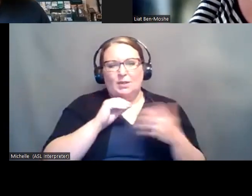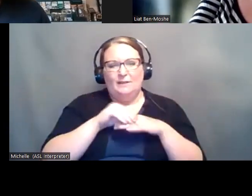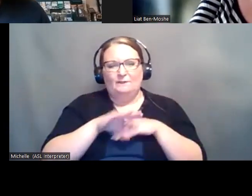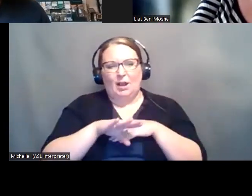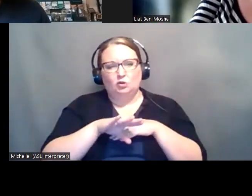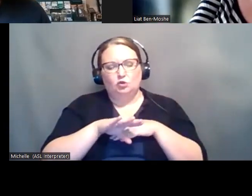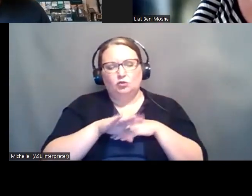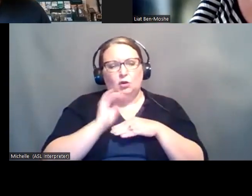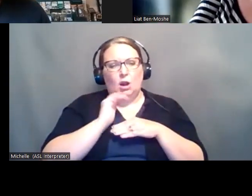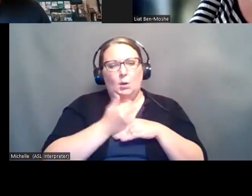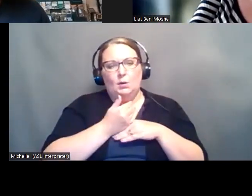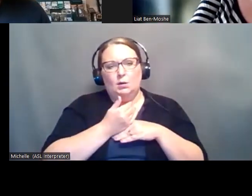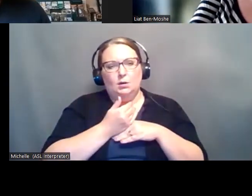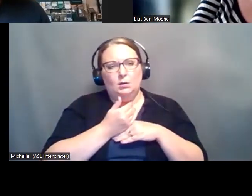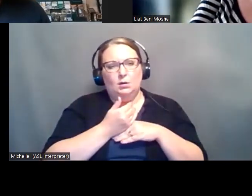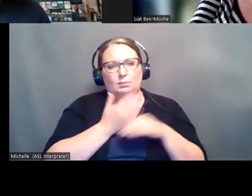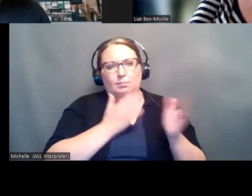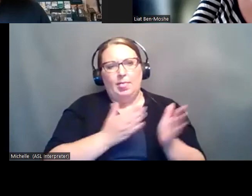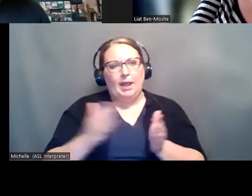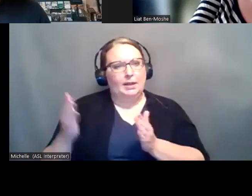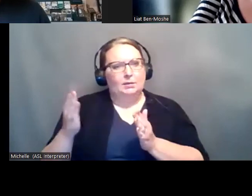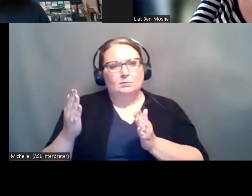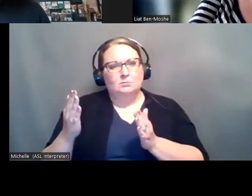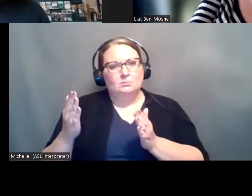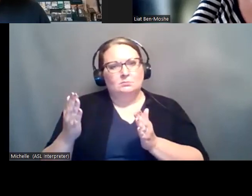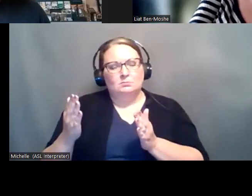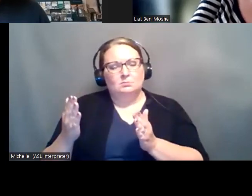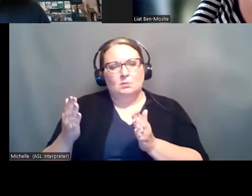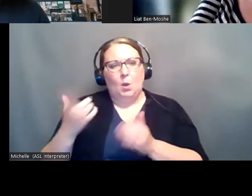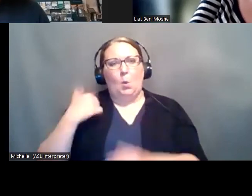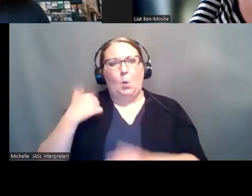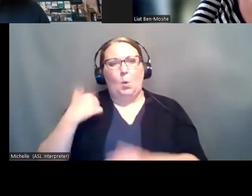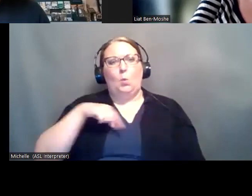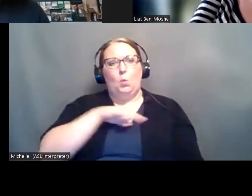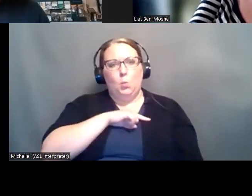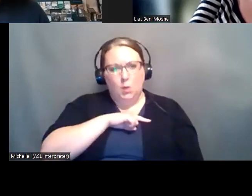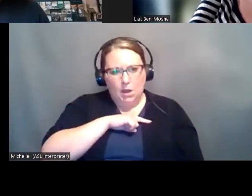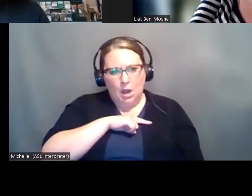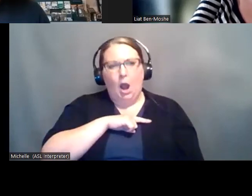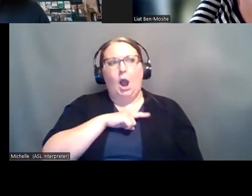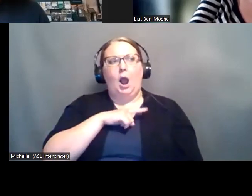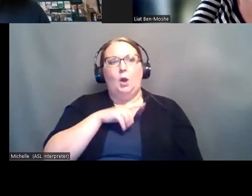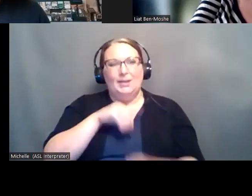into people's planning sometimes, that we are in the intersections, like that's where we live.